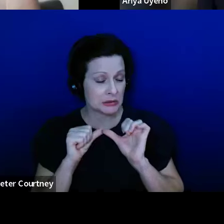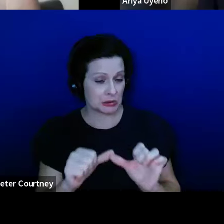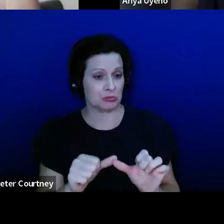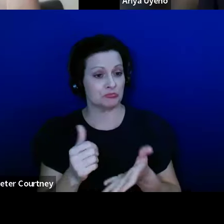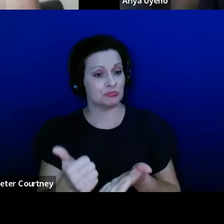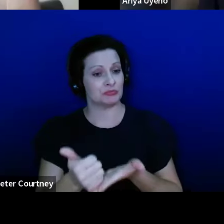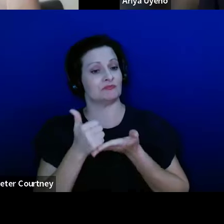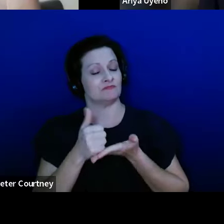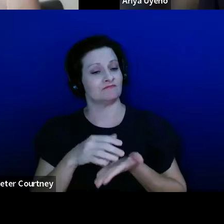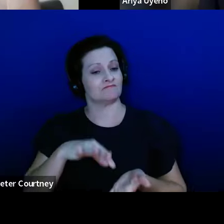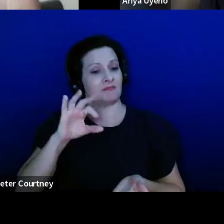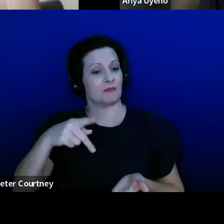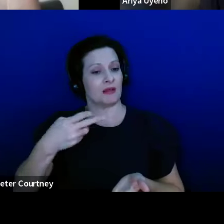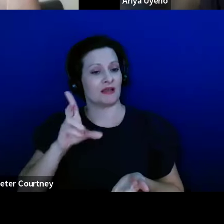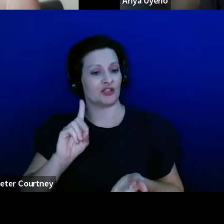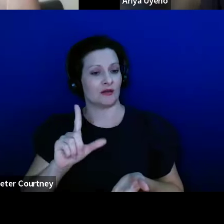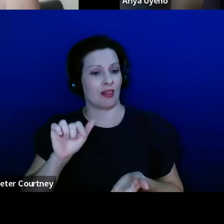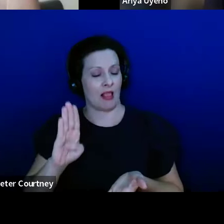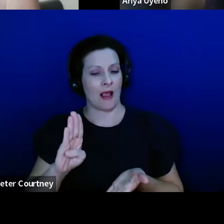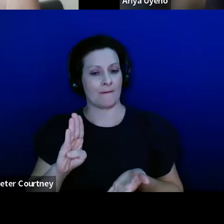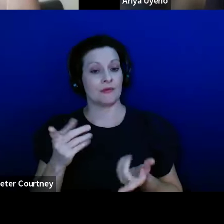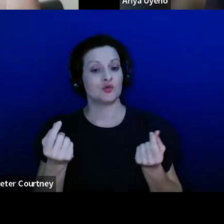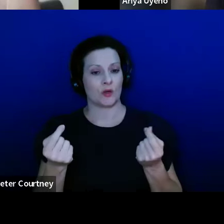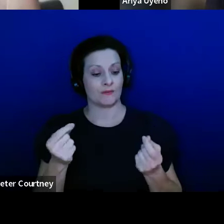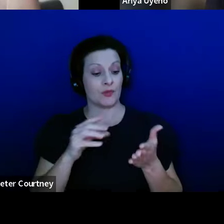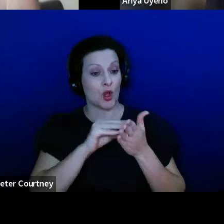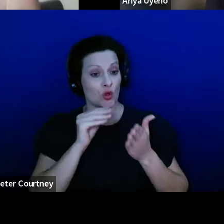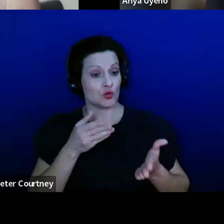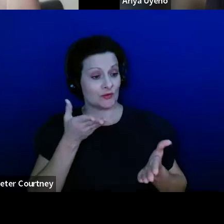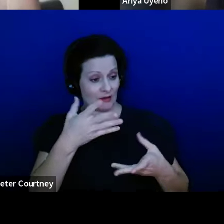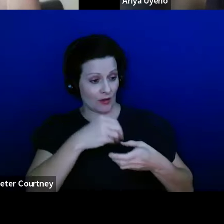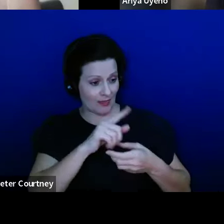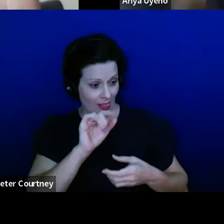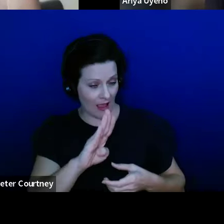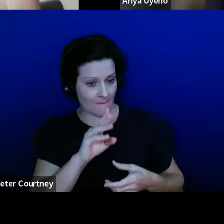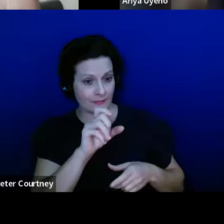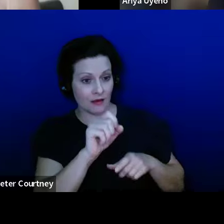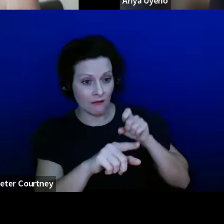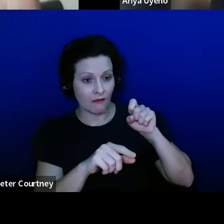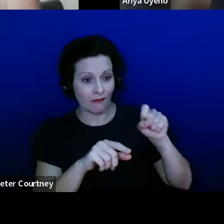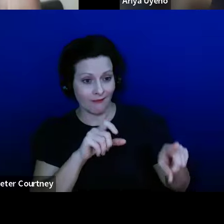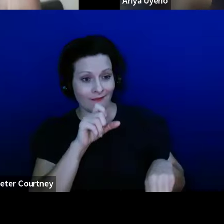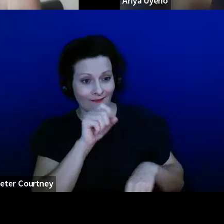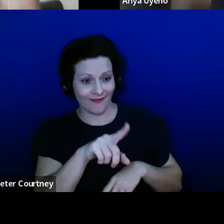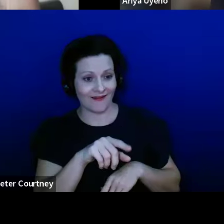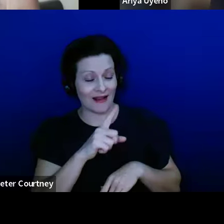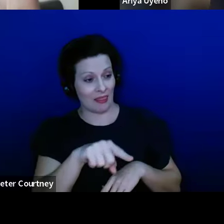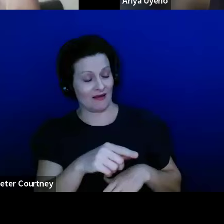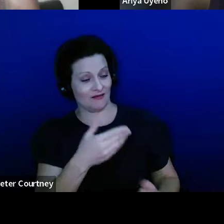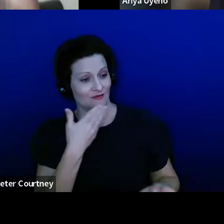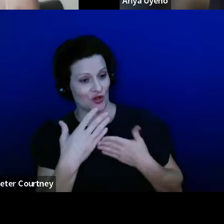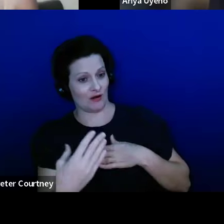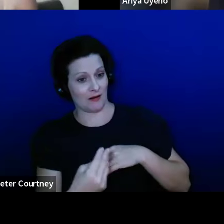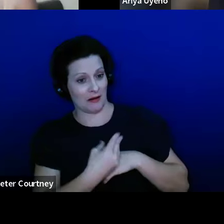Ph.D. lab is to ask the students in the lab, there's no better advice you can get from